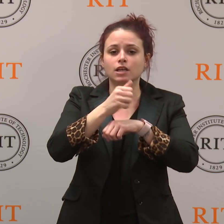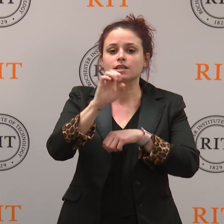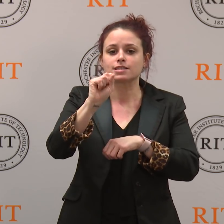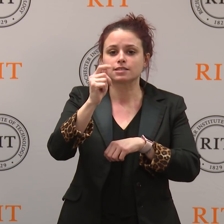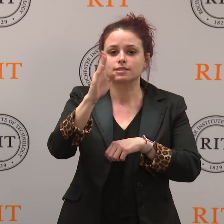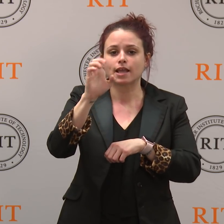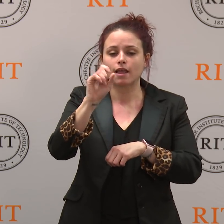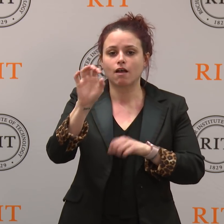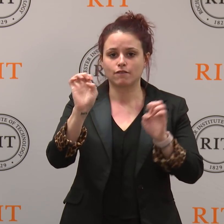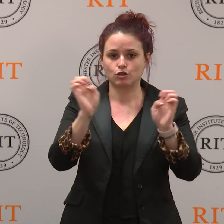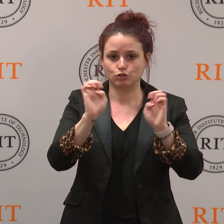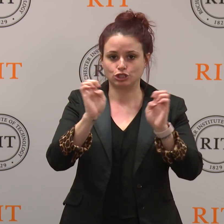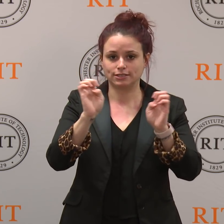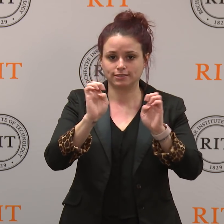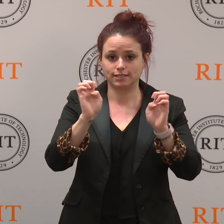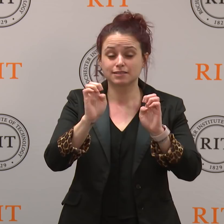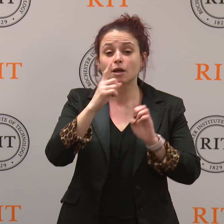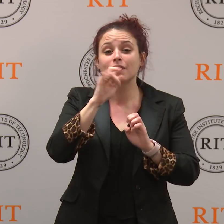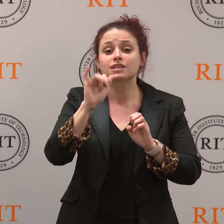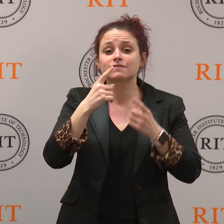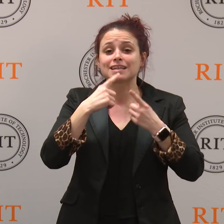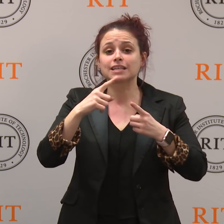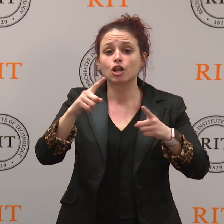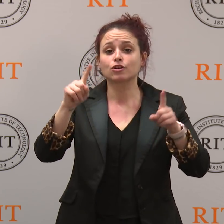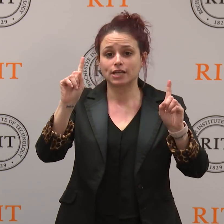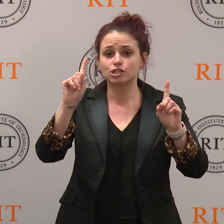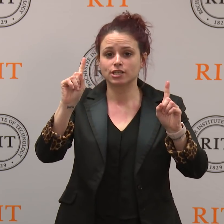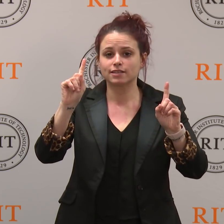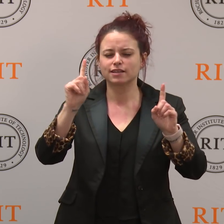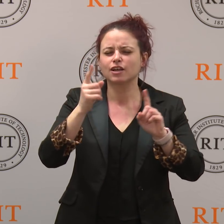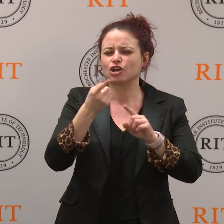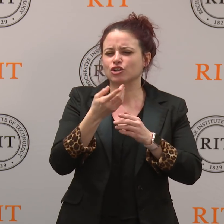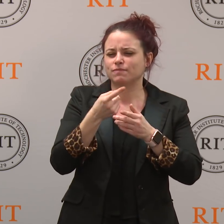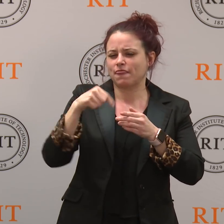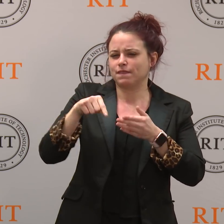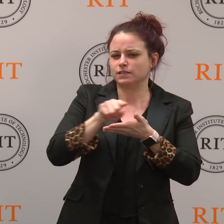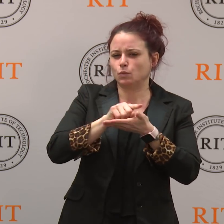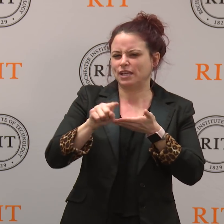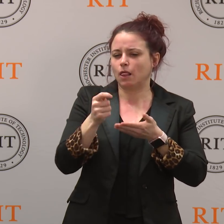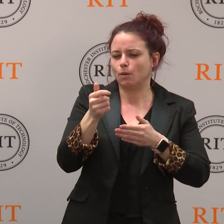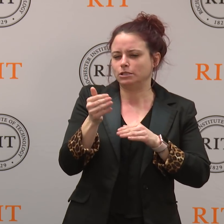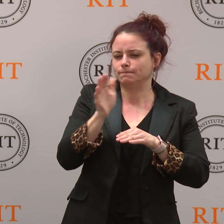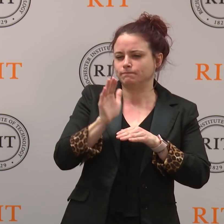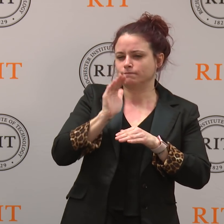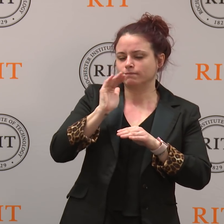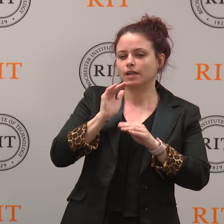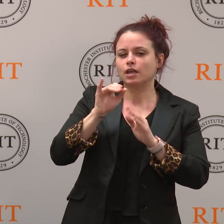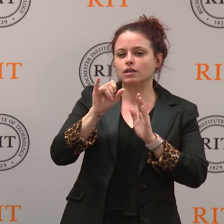in alignment with such a declaration made earlier this week by the state of New York.